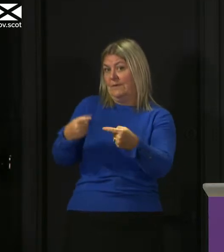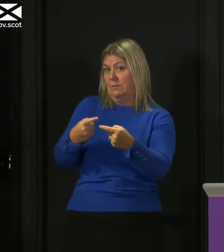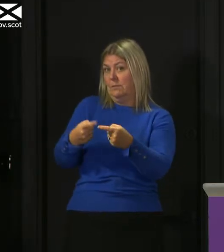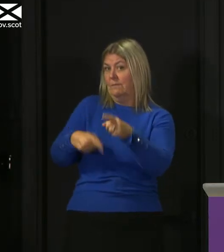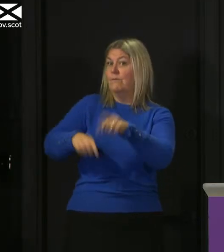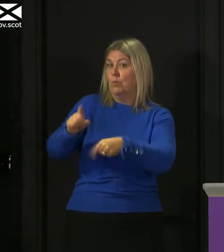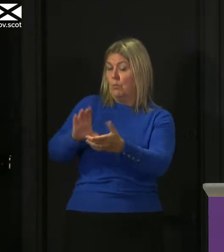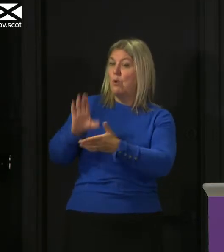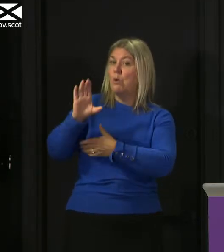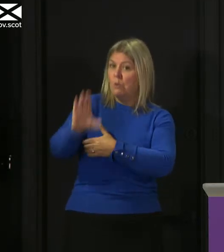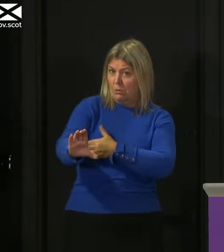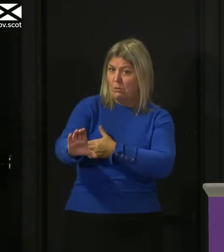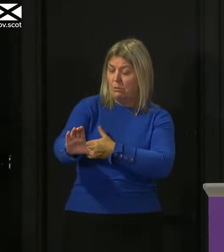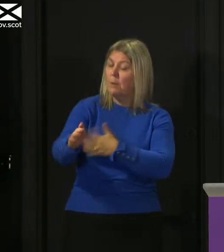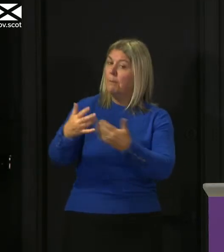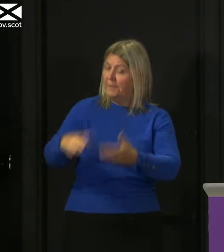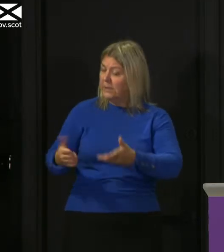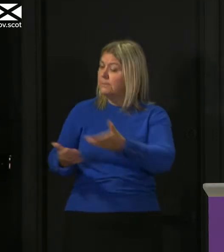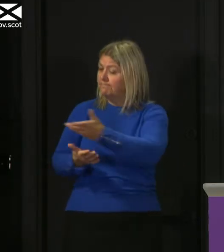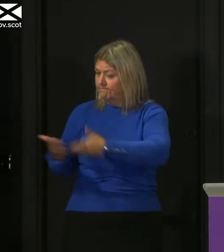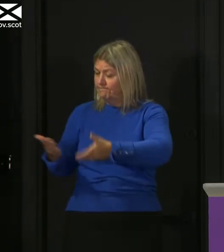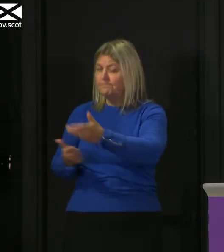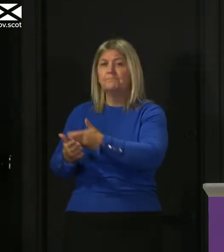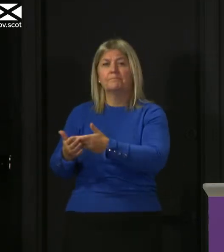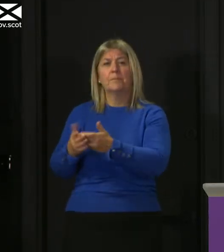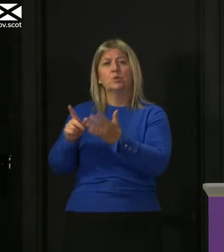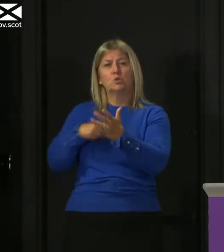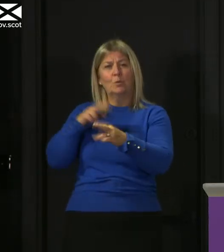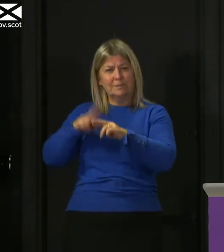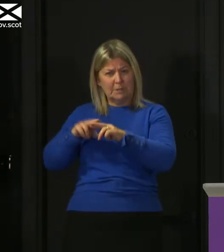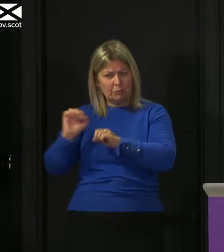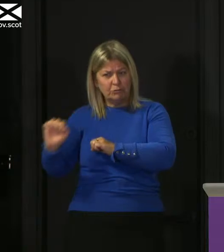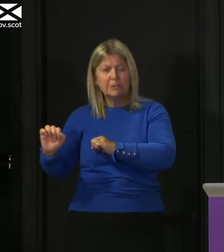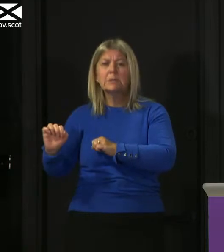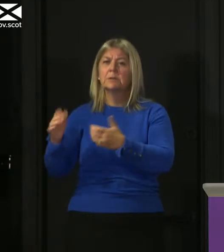that is important and Joe FitzPatrick is of course meeting football authorities in Scotland